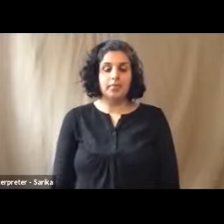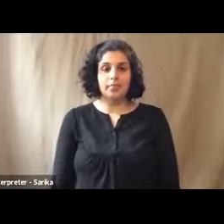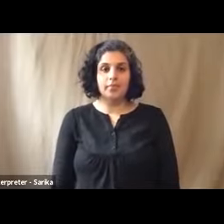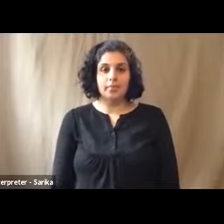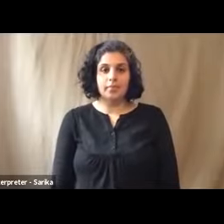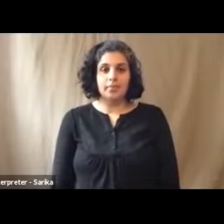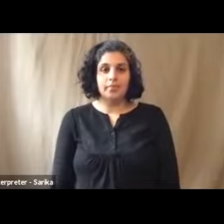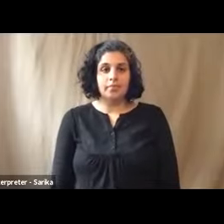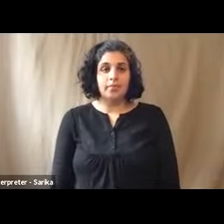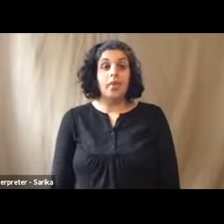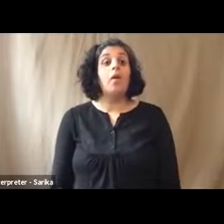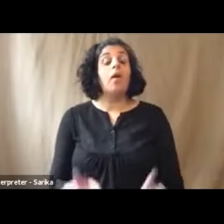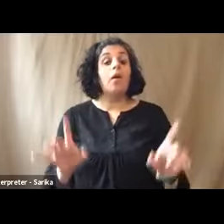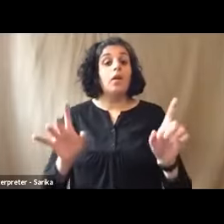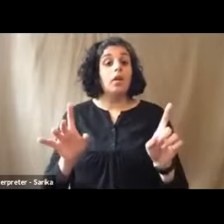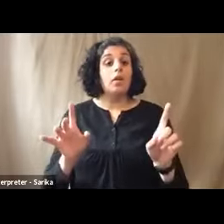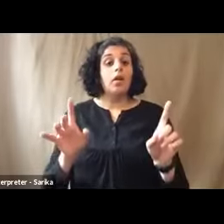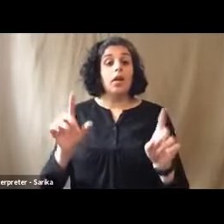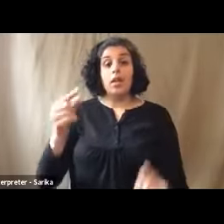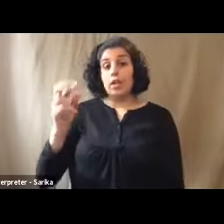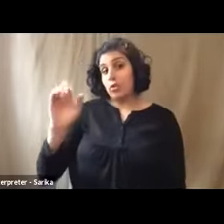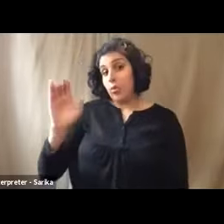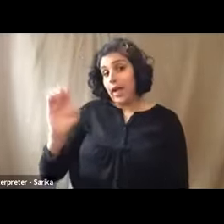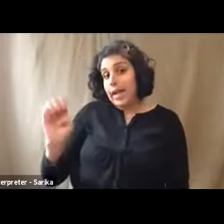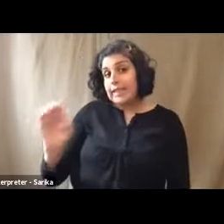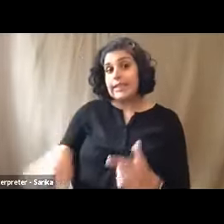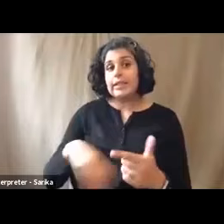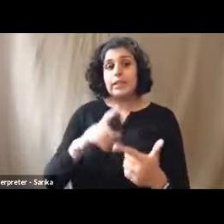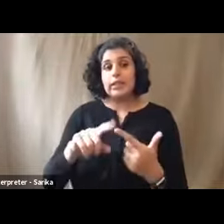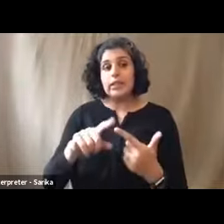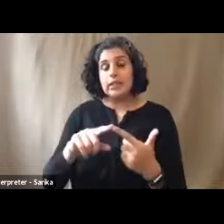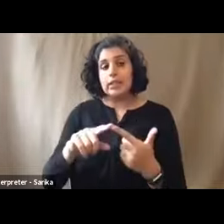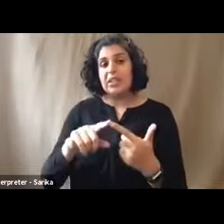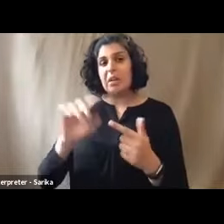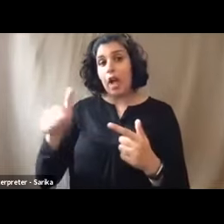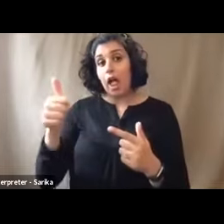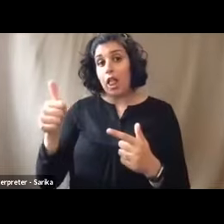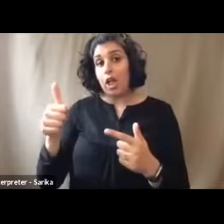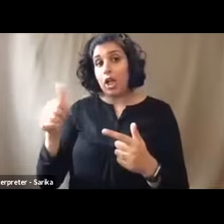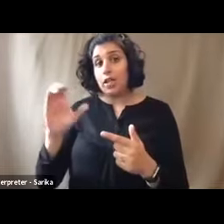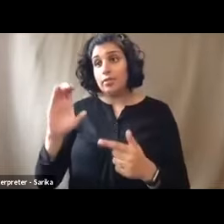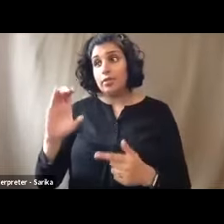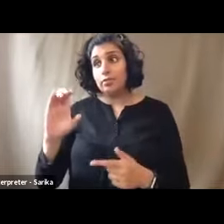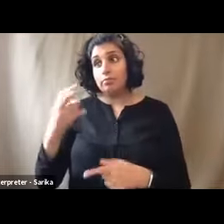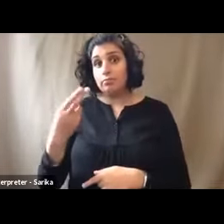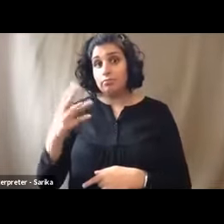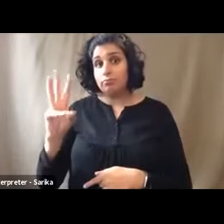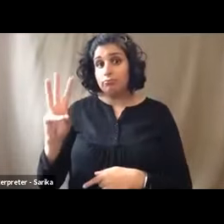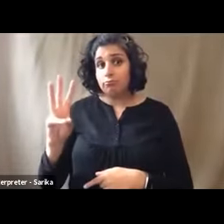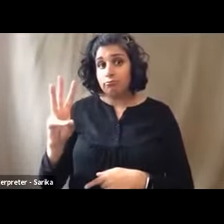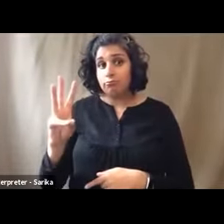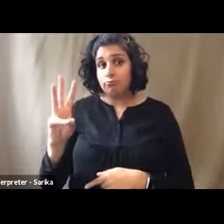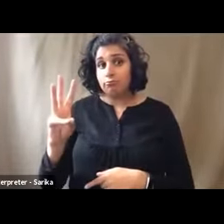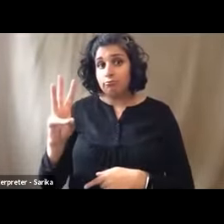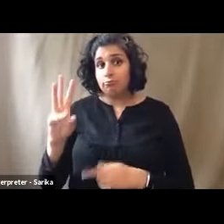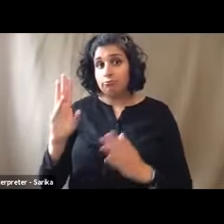Oh, Grace or any of the community health workers who are seeing the live Facebook feed, are